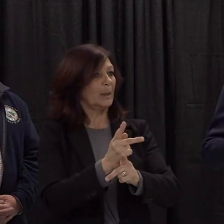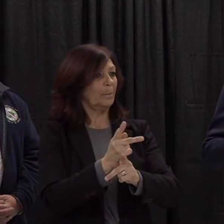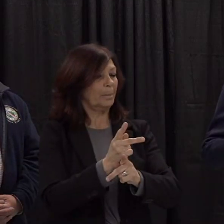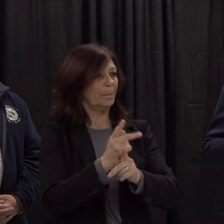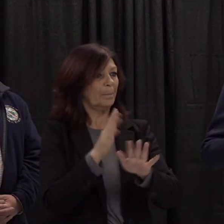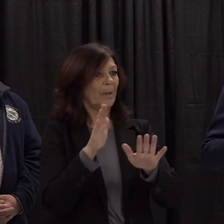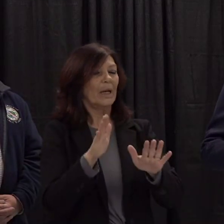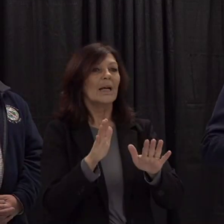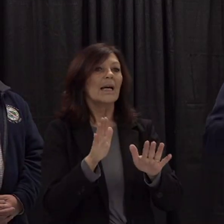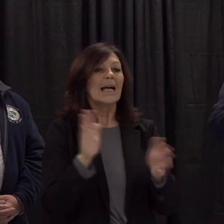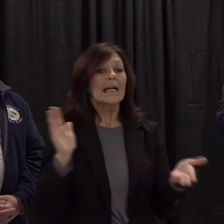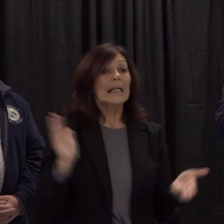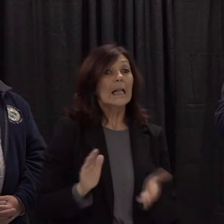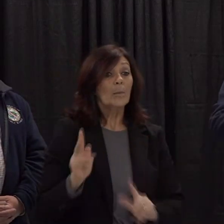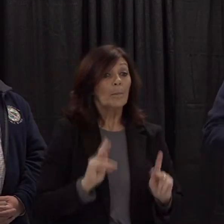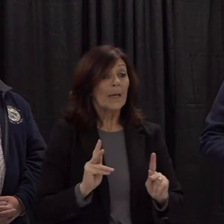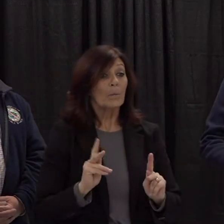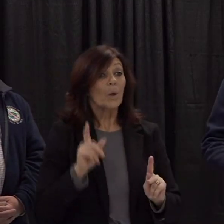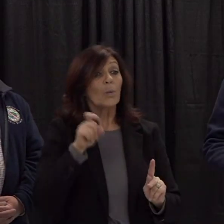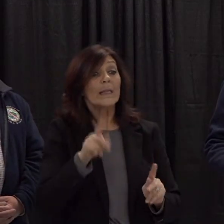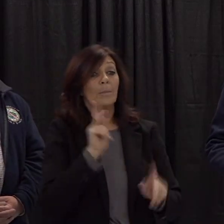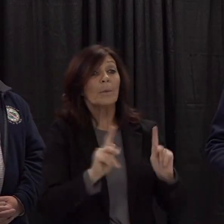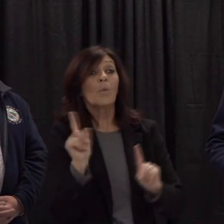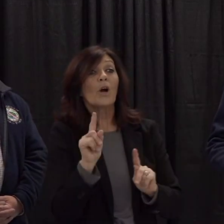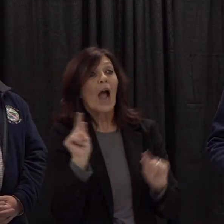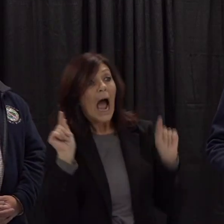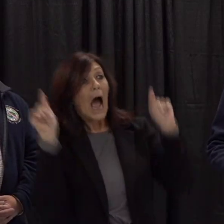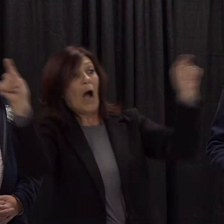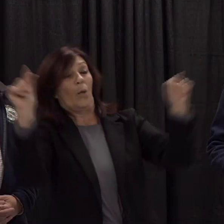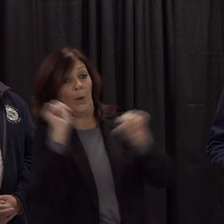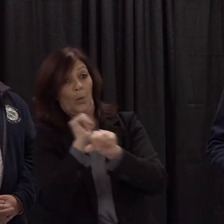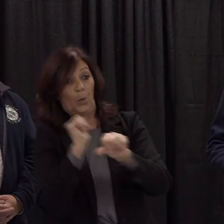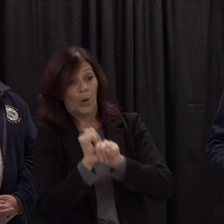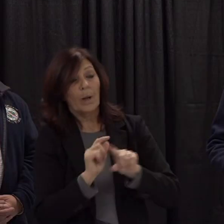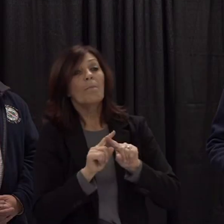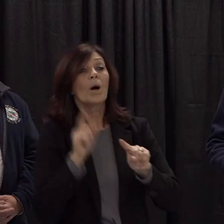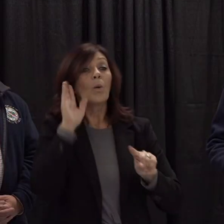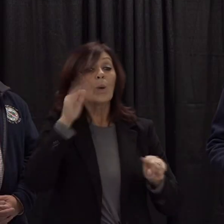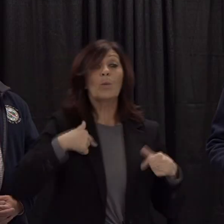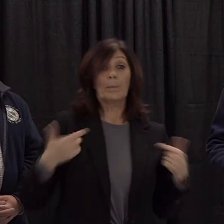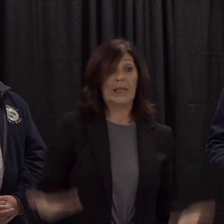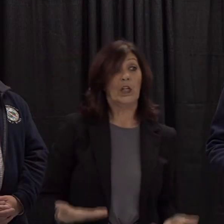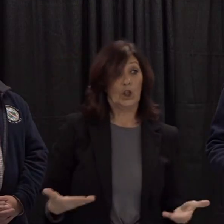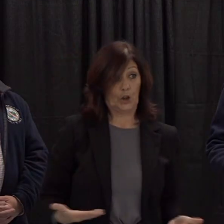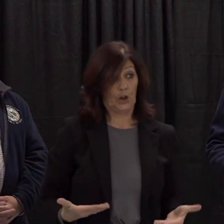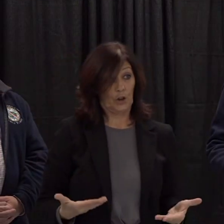so we could have more people out in the field doing the work. But we will be here for the duration